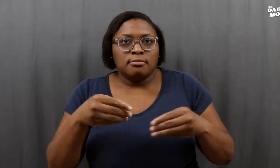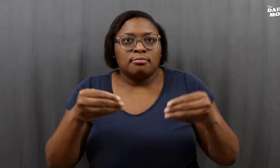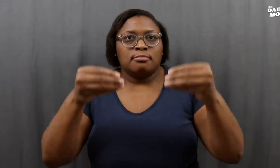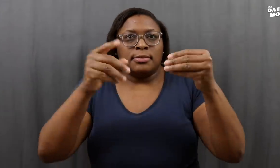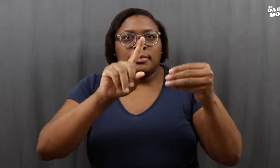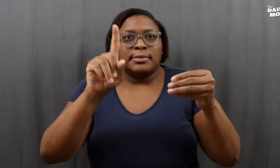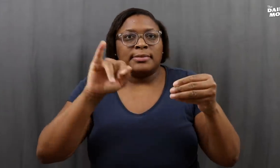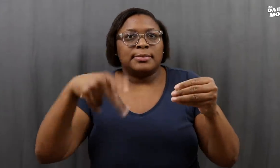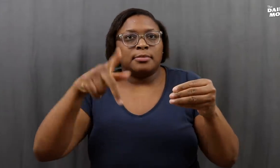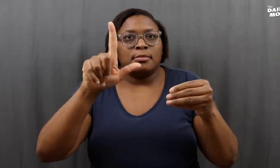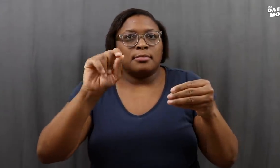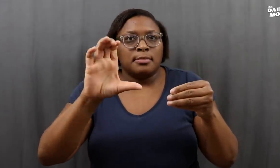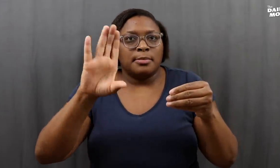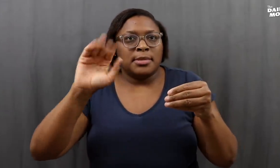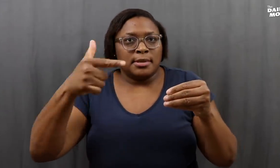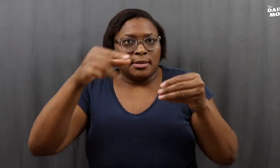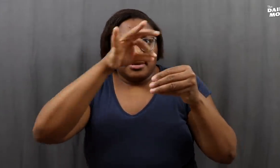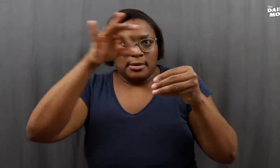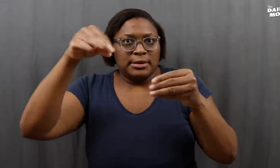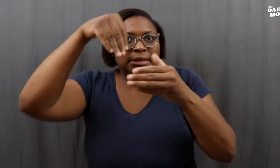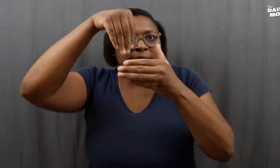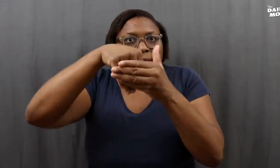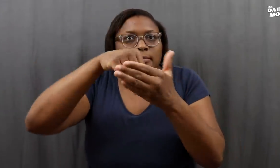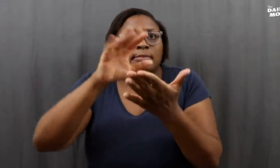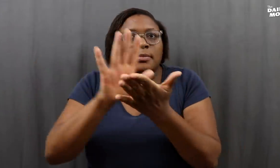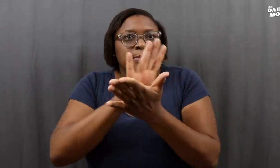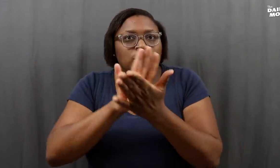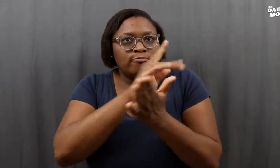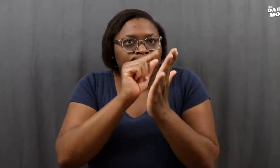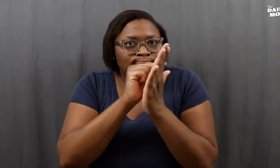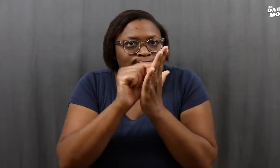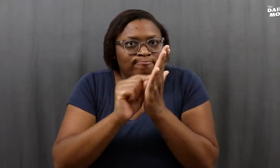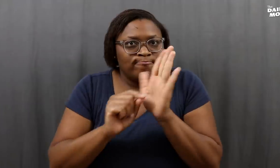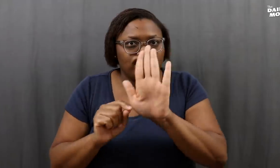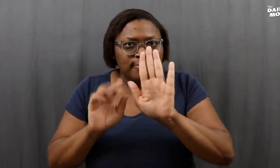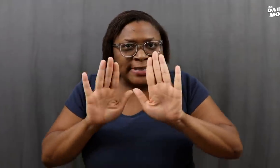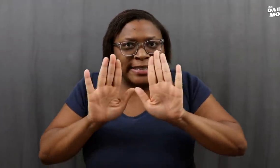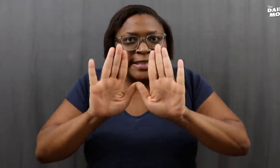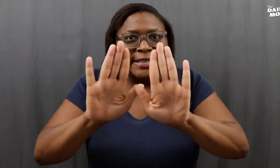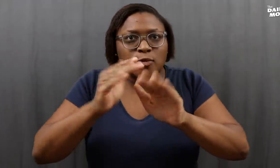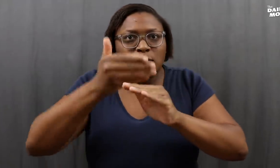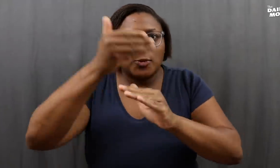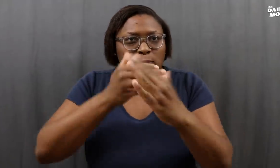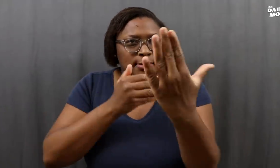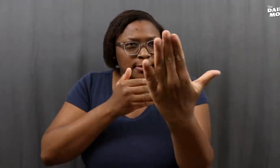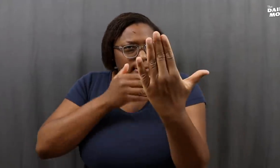He showed a zip-loc bag with a paper with a handwritten note